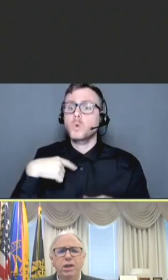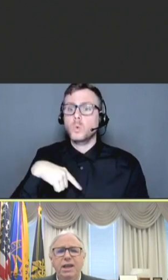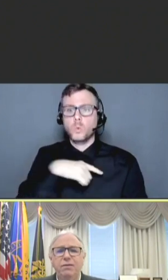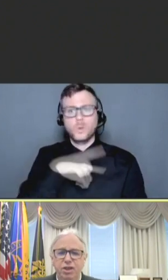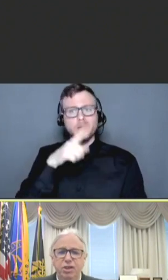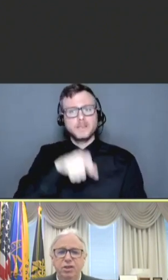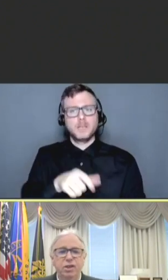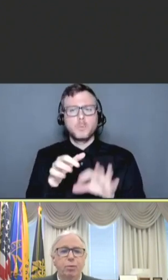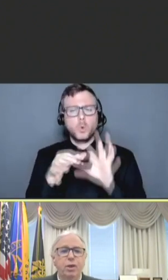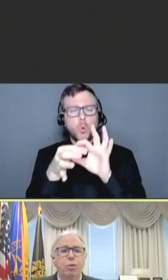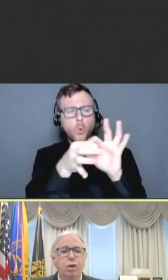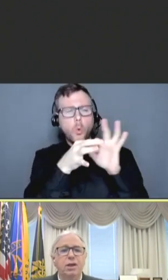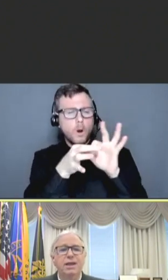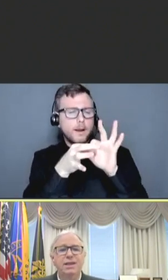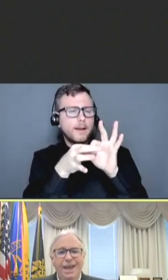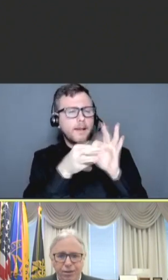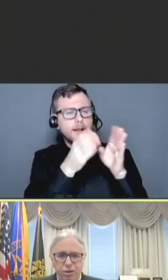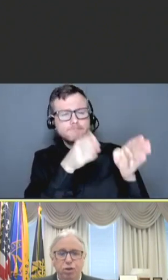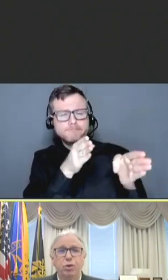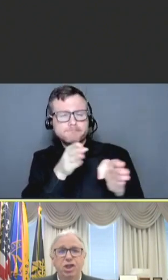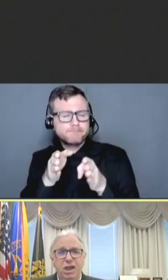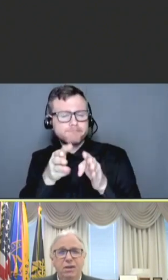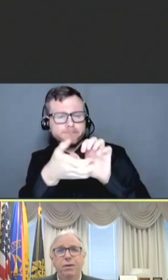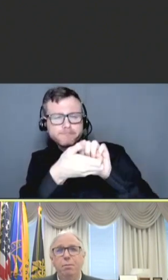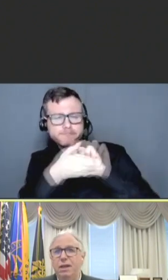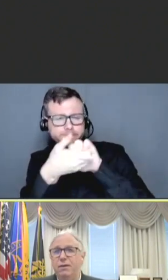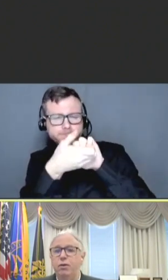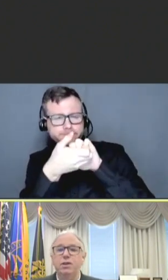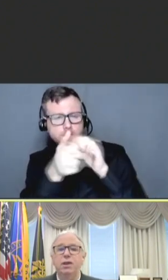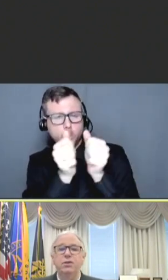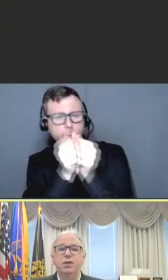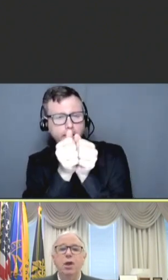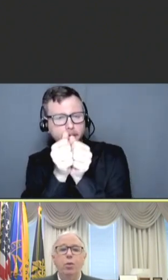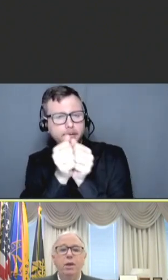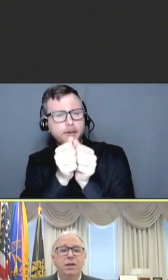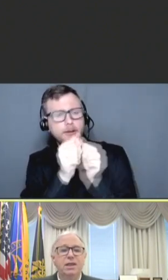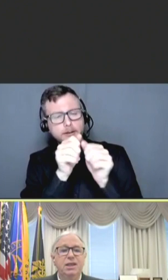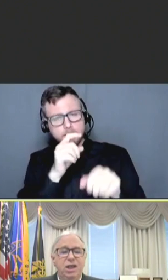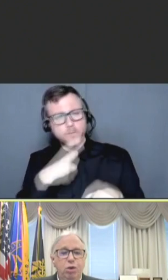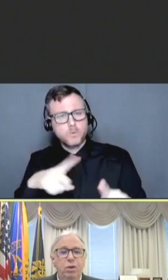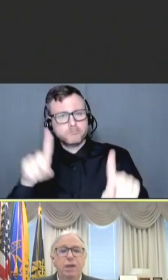coordinated vision, so that we can work together to achieve meaningful results. We must continually